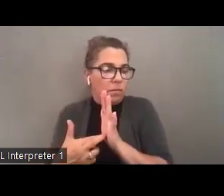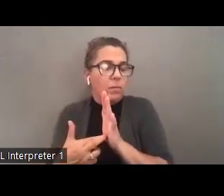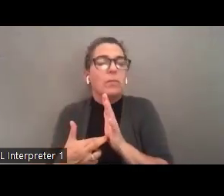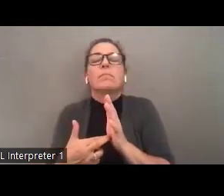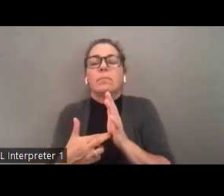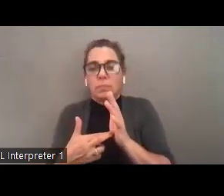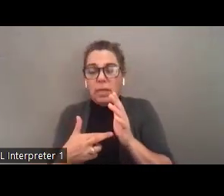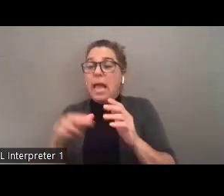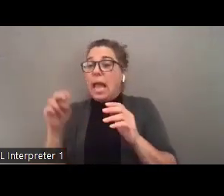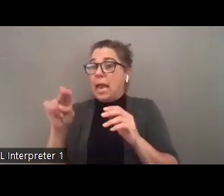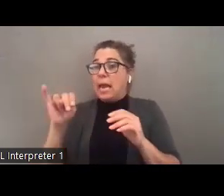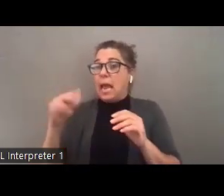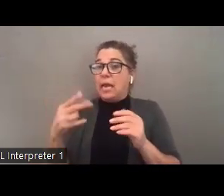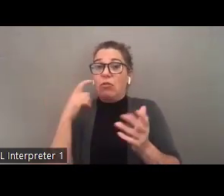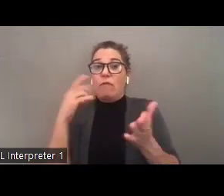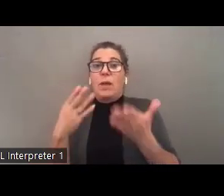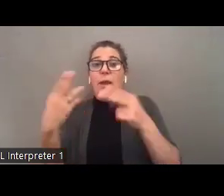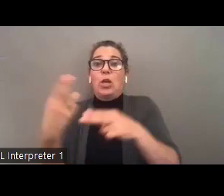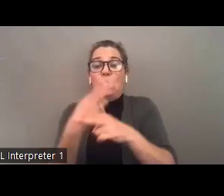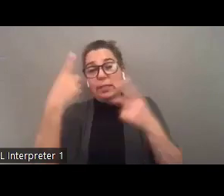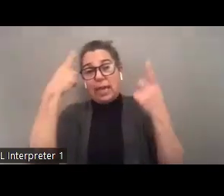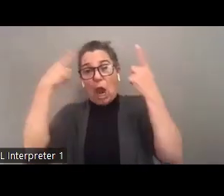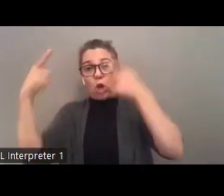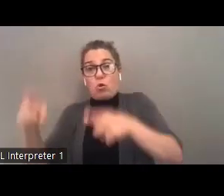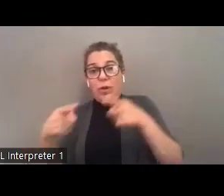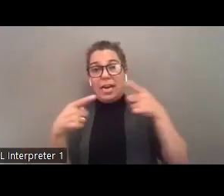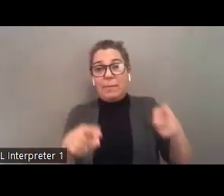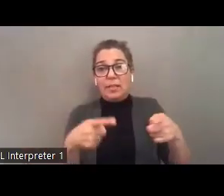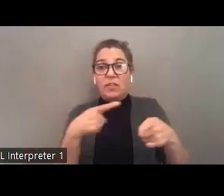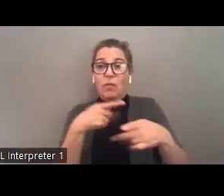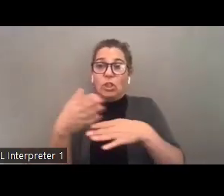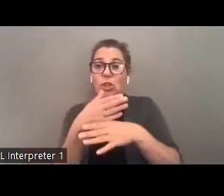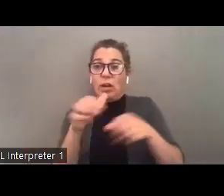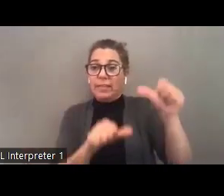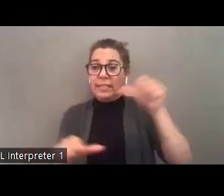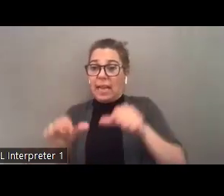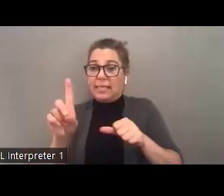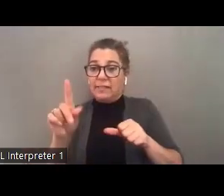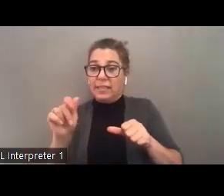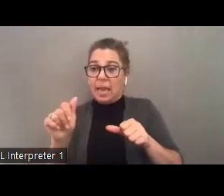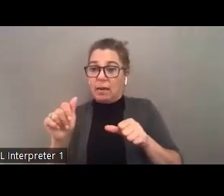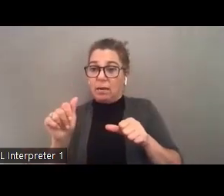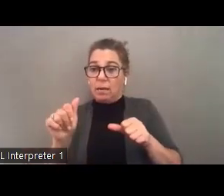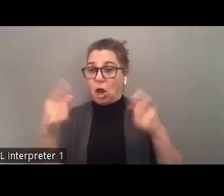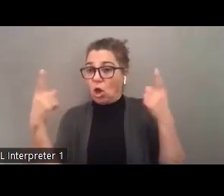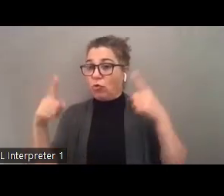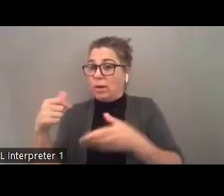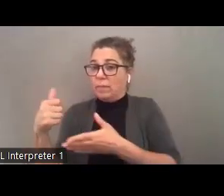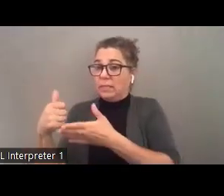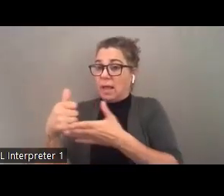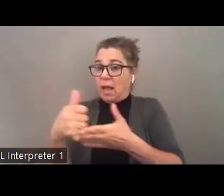NIH recommends using agreements for sharing scientific data. These agreements help make clear the appropriate